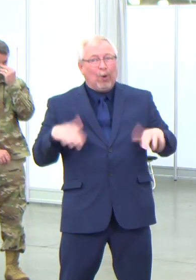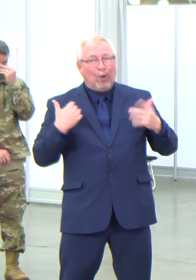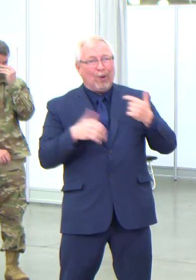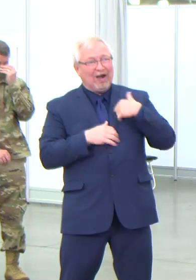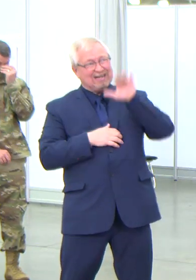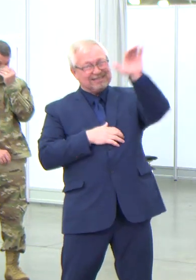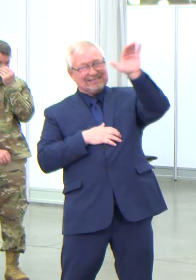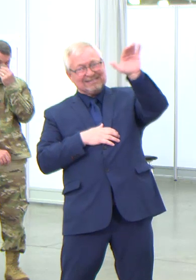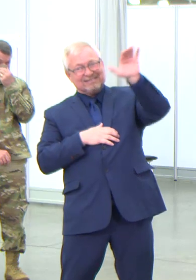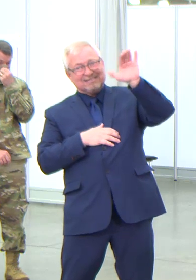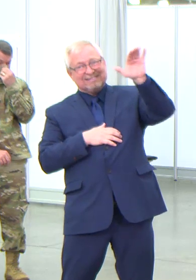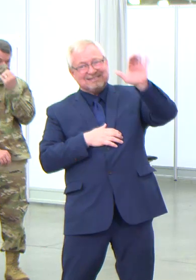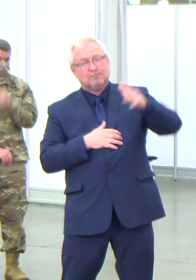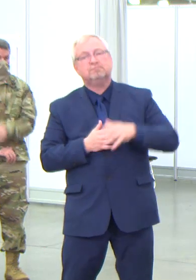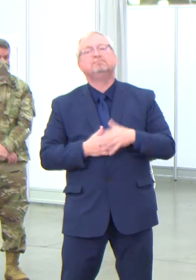400,000 some federal workers, surrounding all of them.